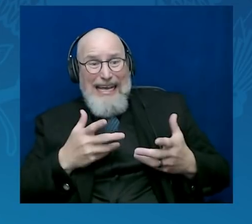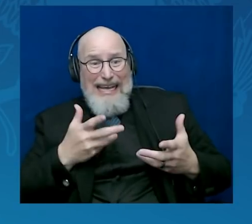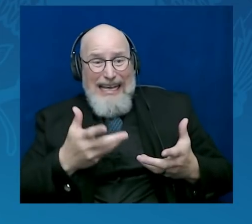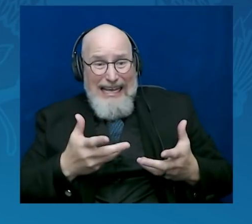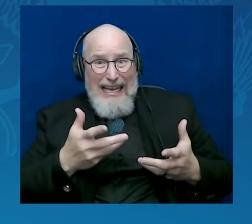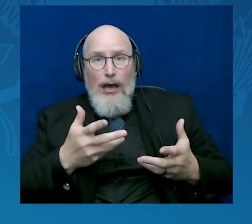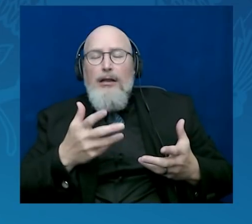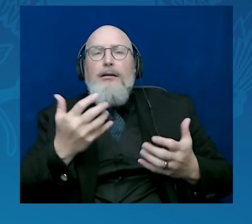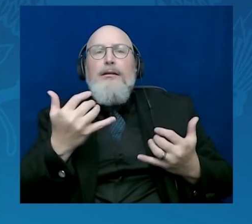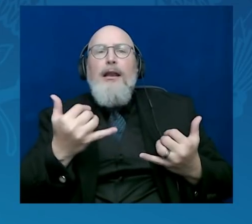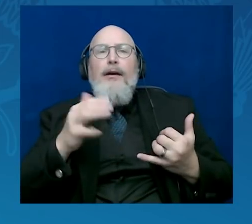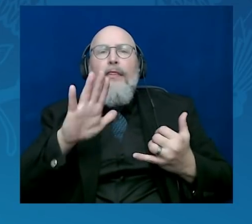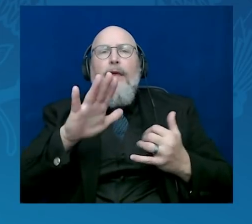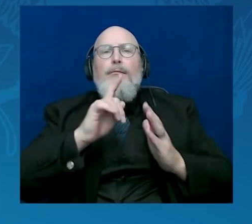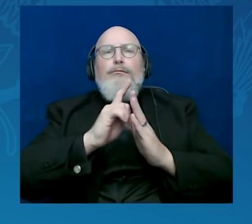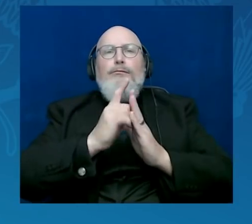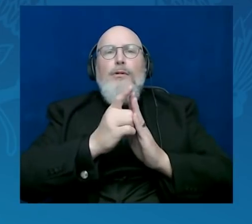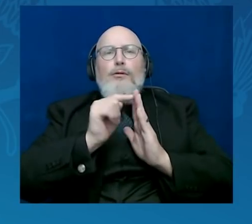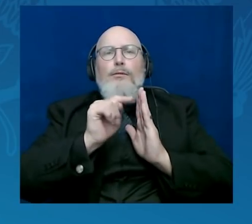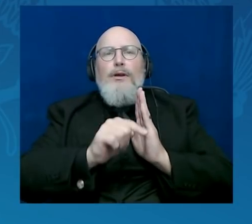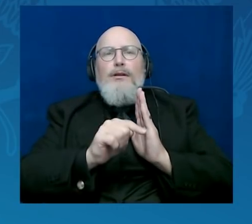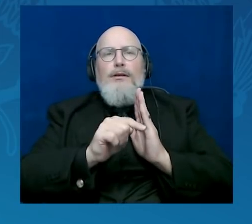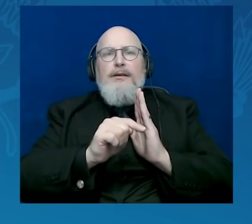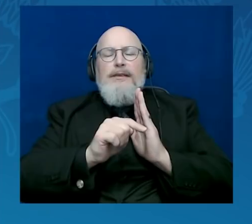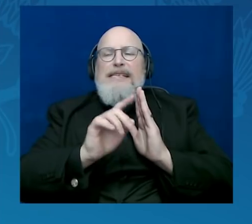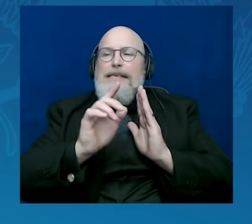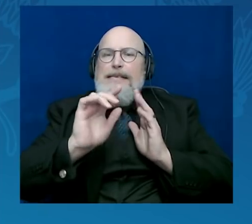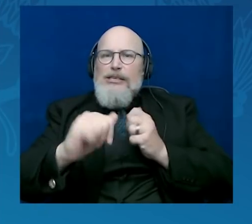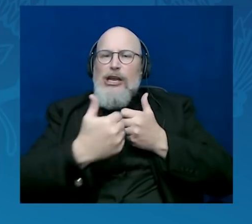that challenge us to ask what is our reason for being.